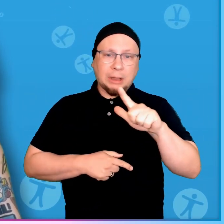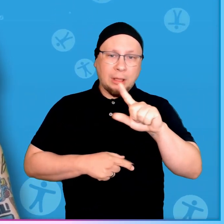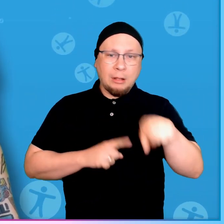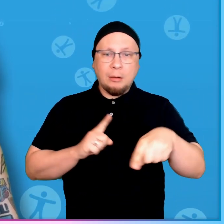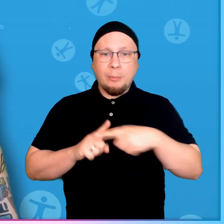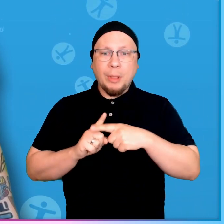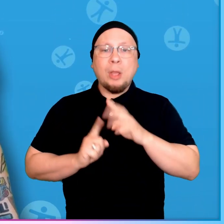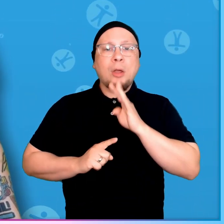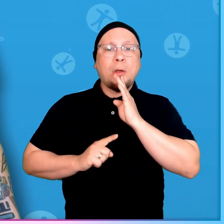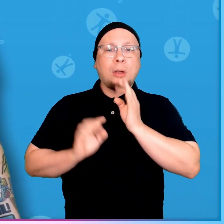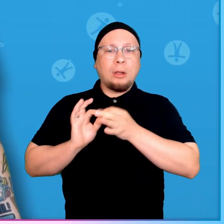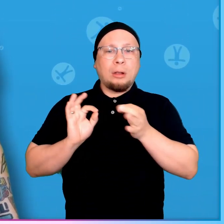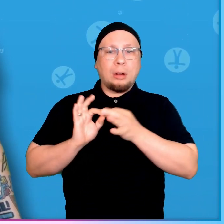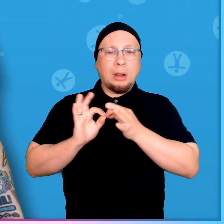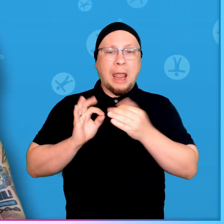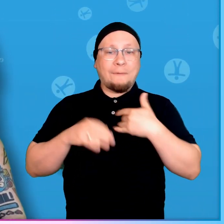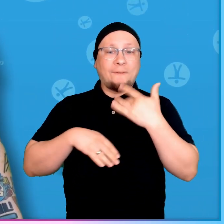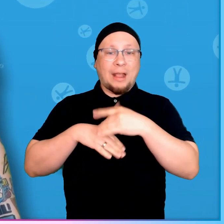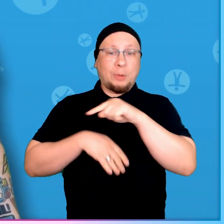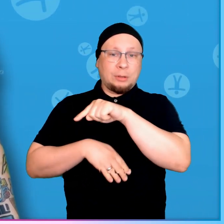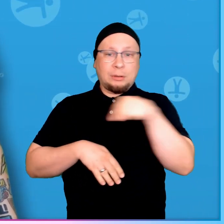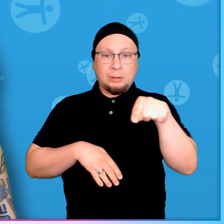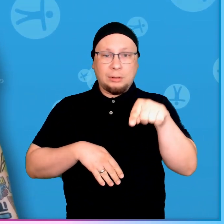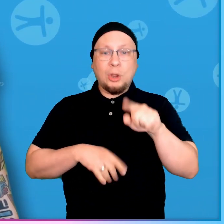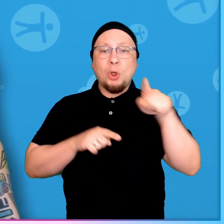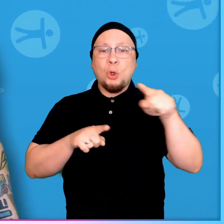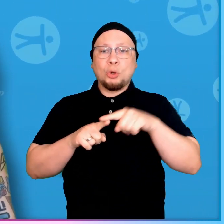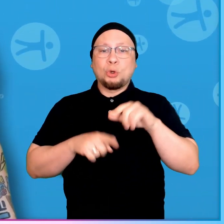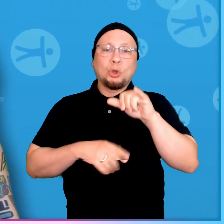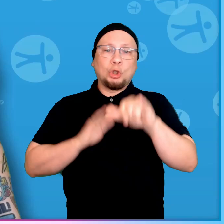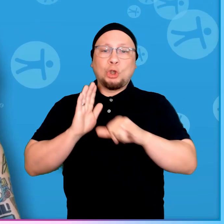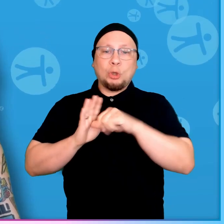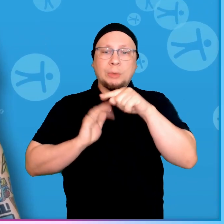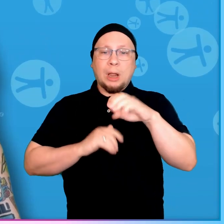Described versions of the showcase available on YouTube.com/LauraKBuzz.